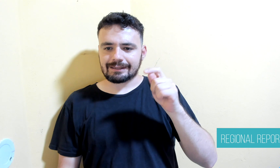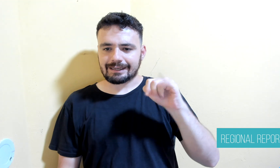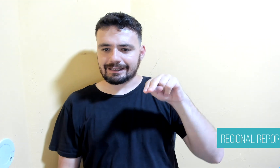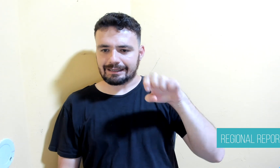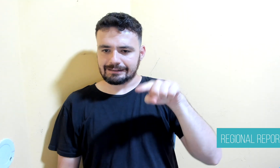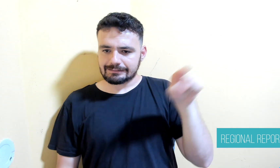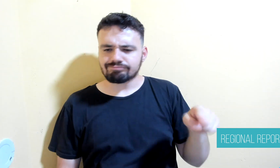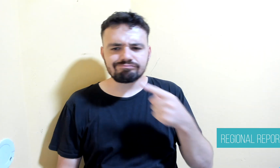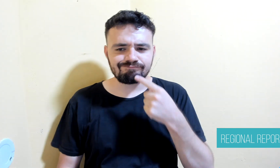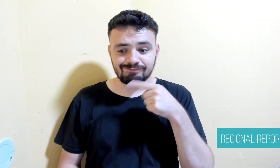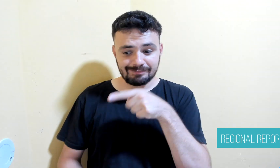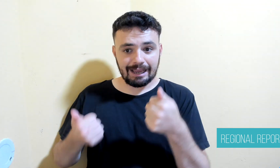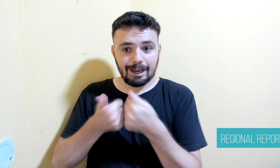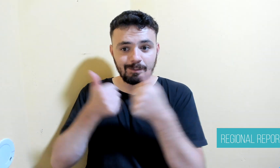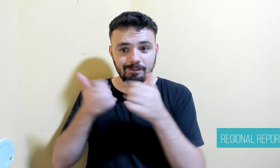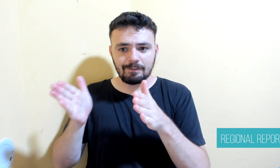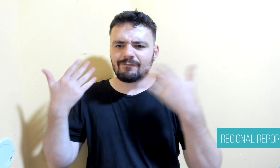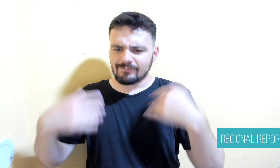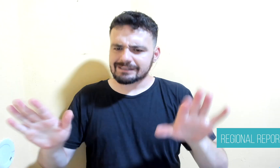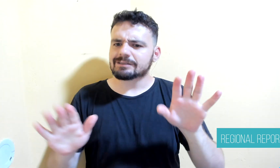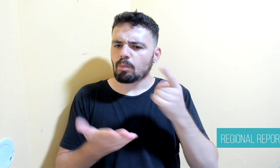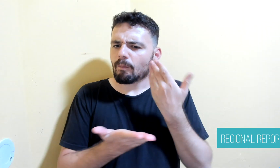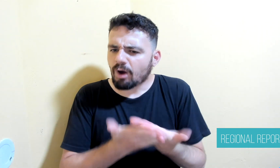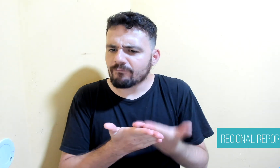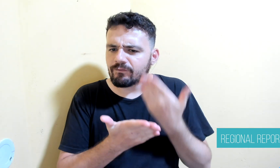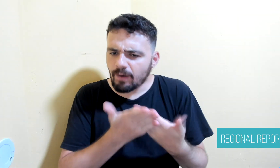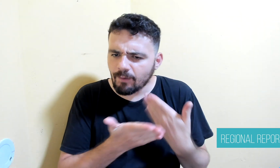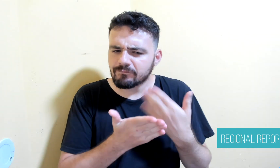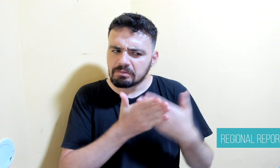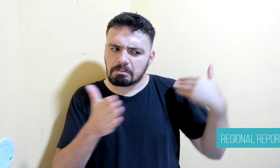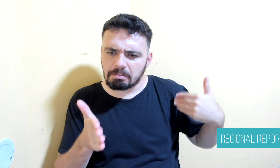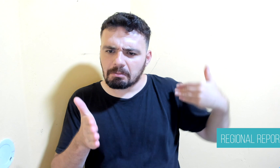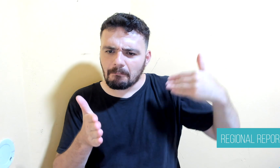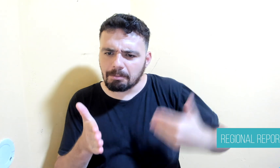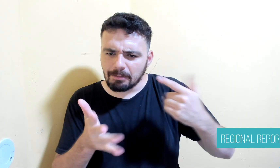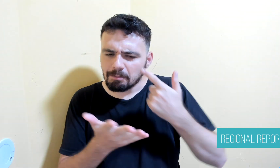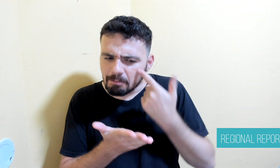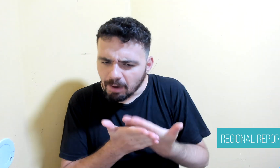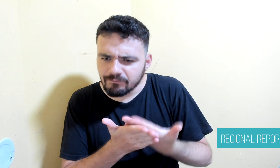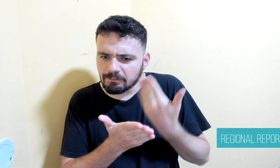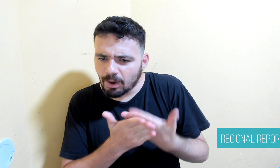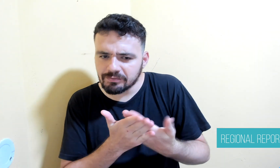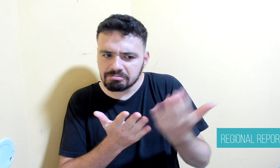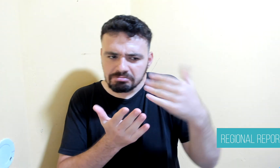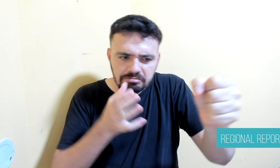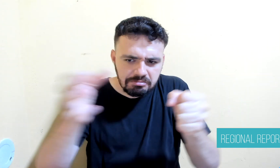because children can use video games from home and continue online.